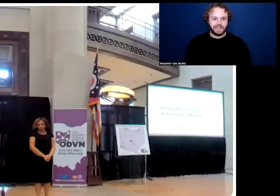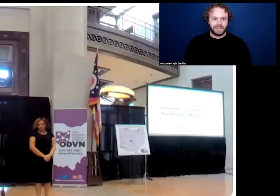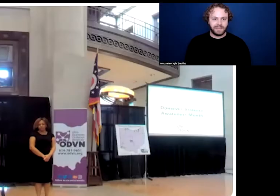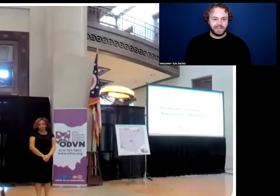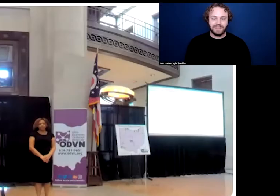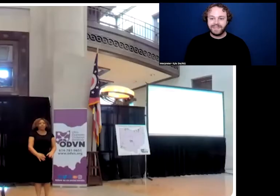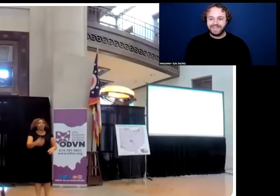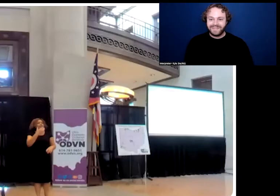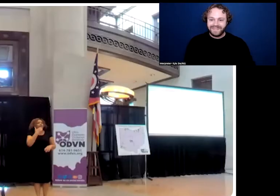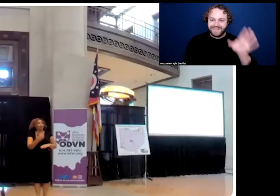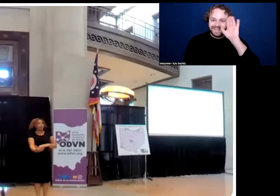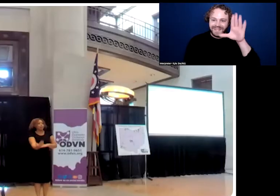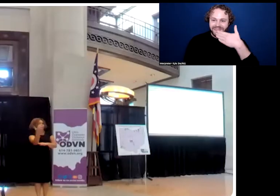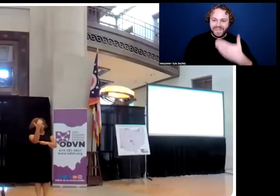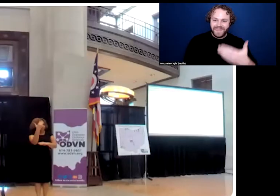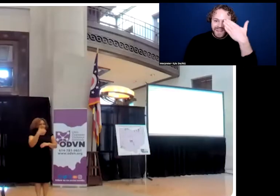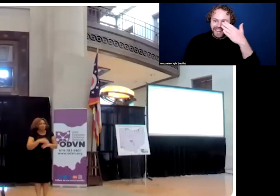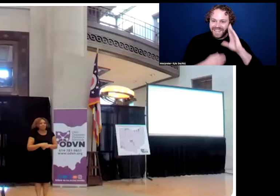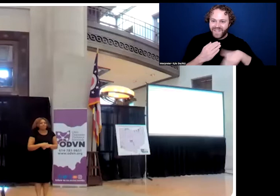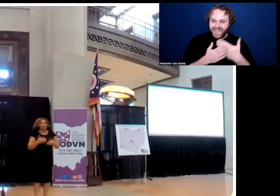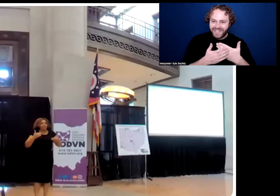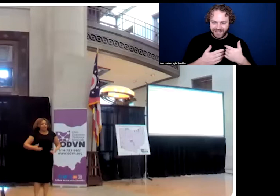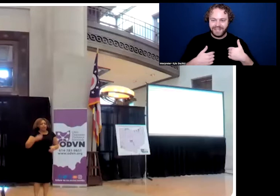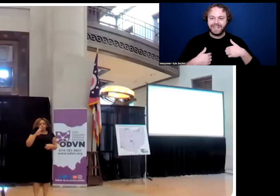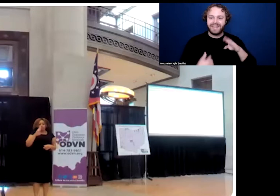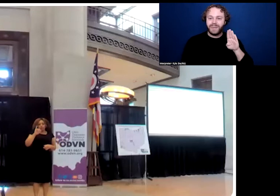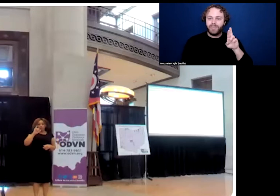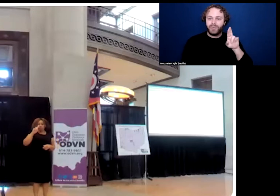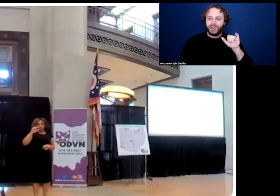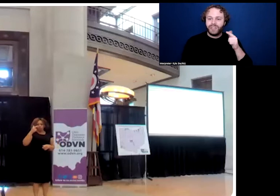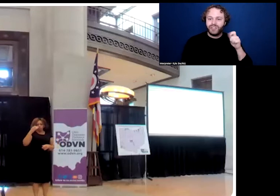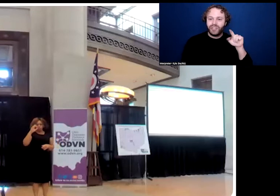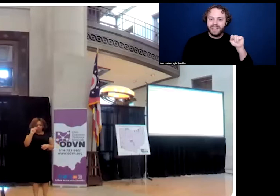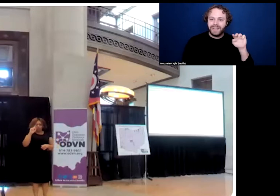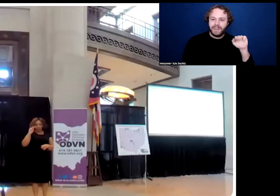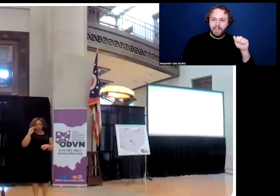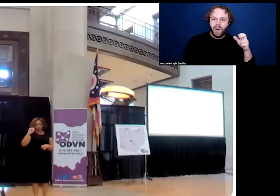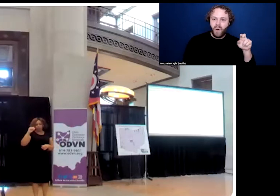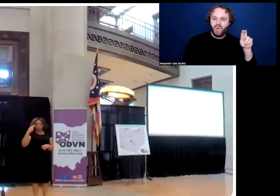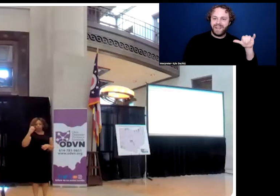Good morning, everyone. I'm Bridget Mahoney, the immediate past chair of the Ohio Domestic Violence Network.